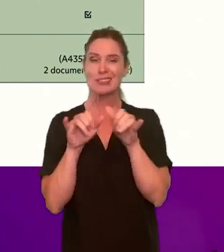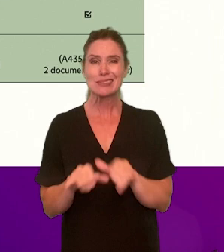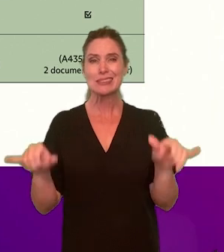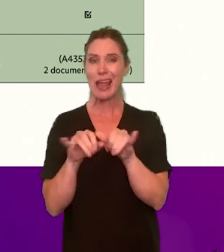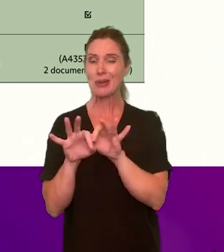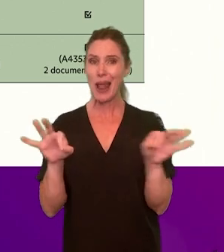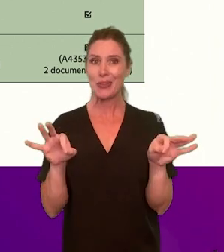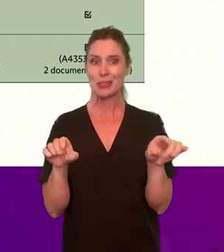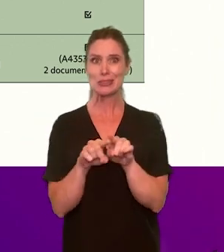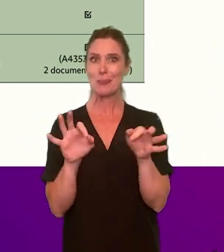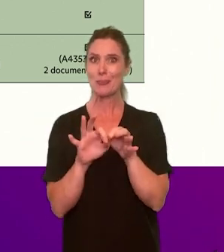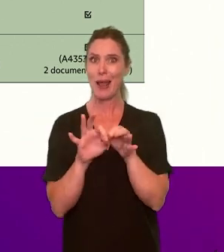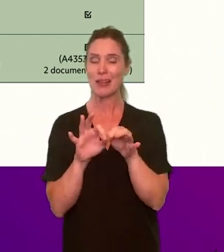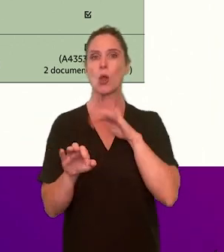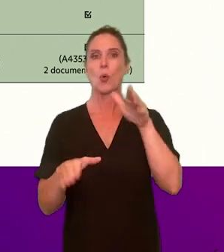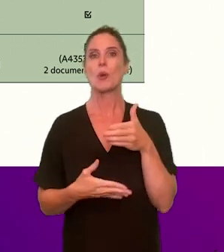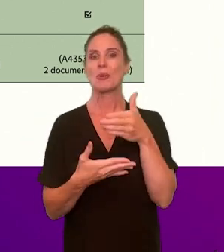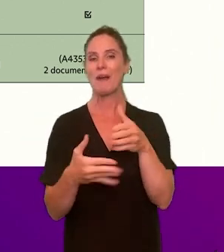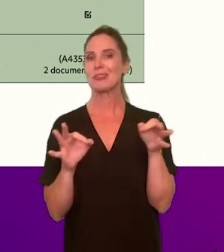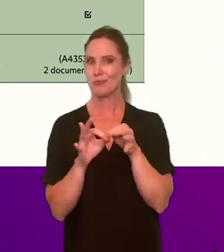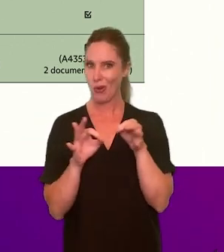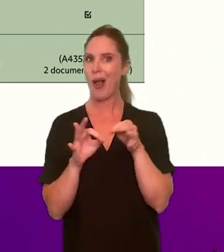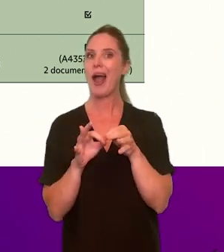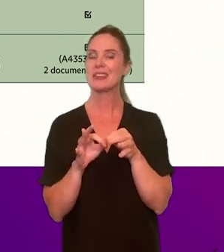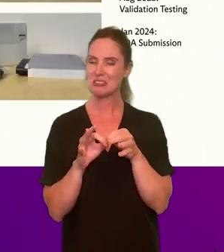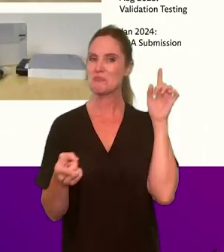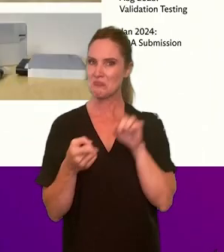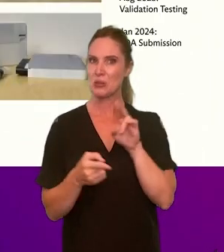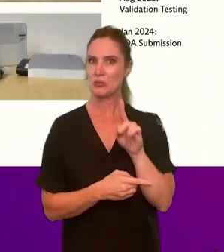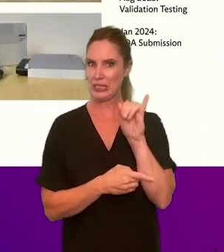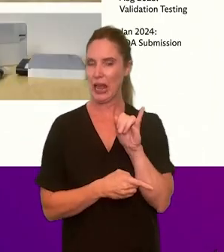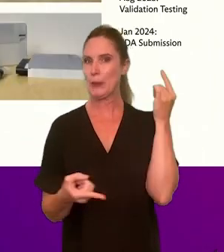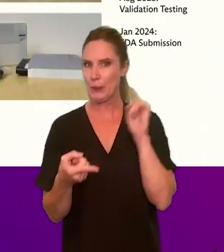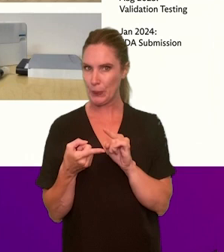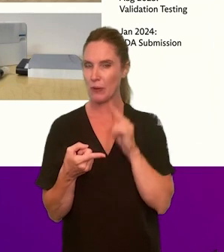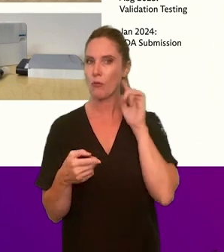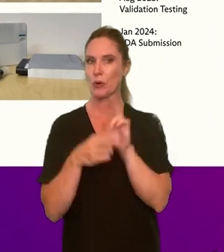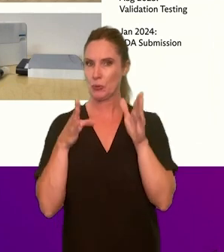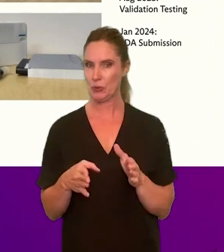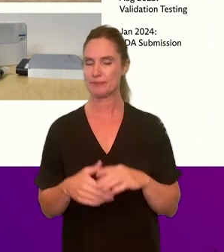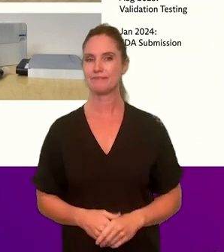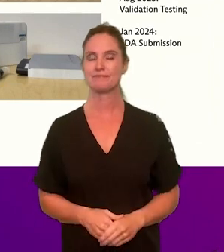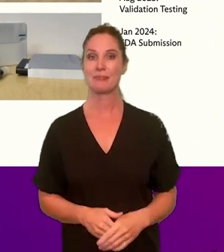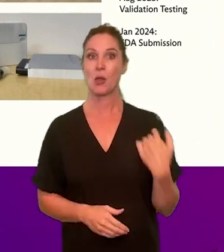to reduce urinary tract infections for our users. We've demonstrated repeatable and robust disinfection efficacy